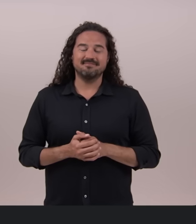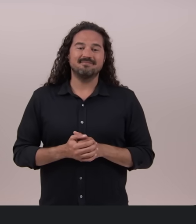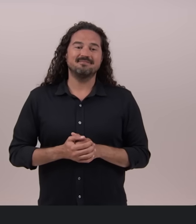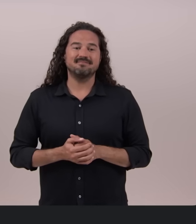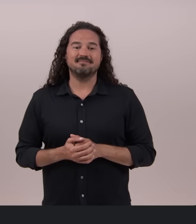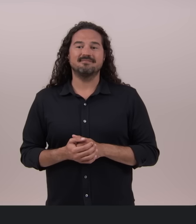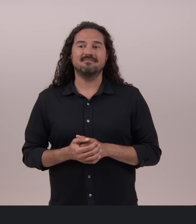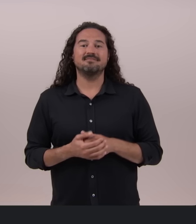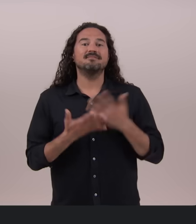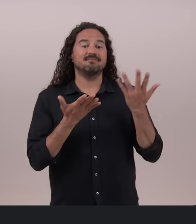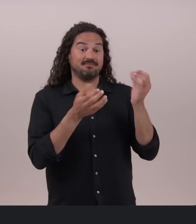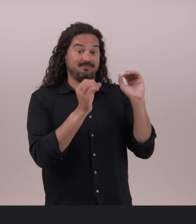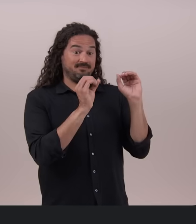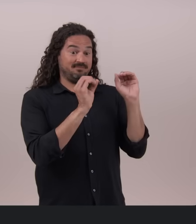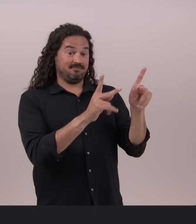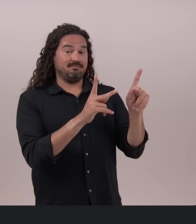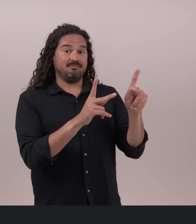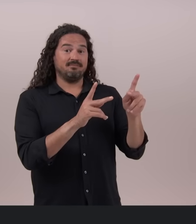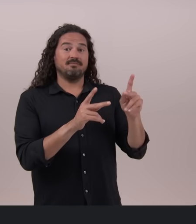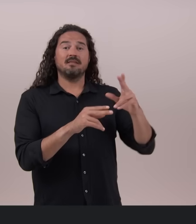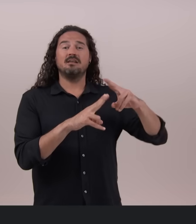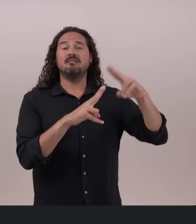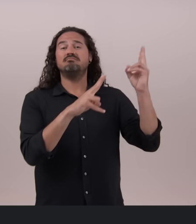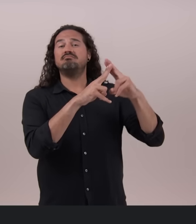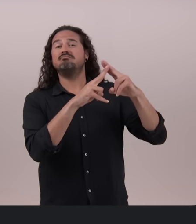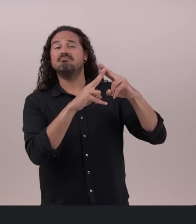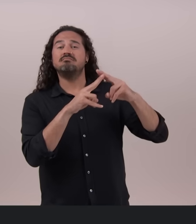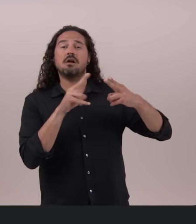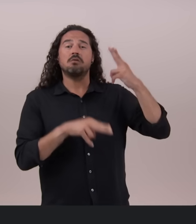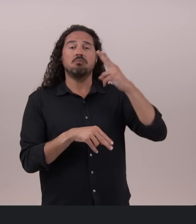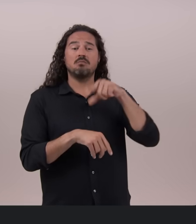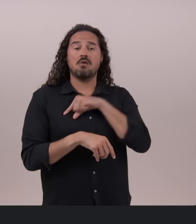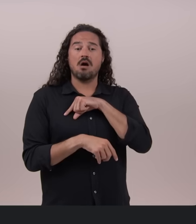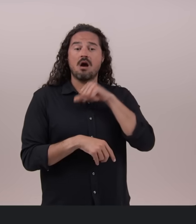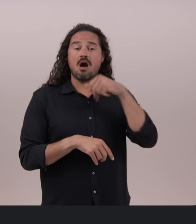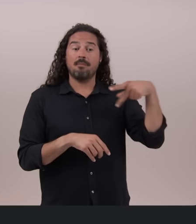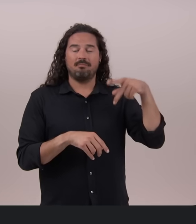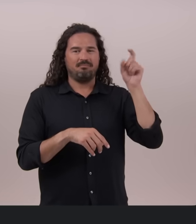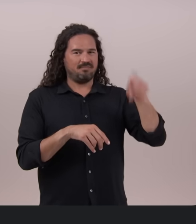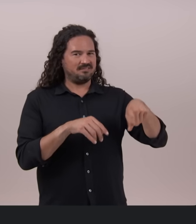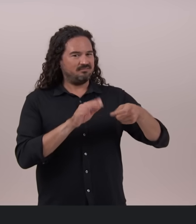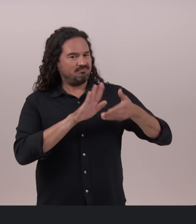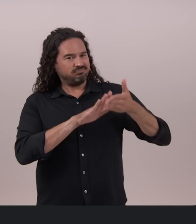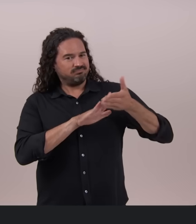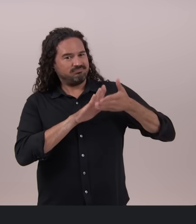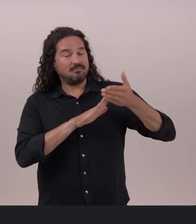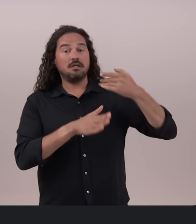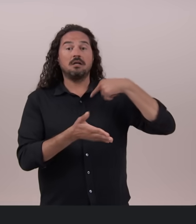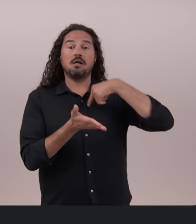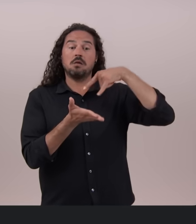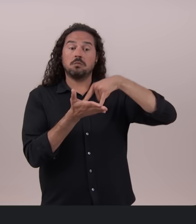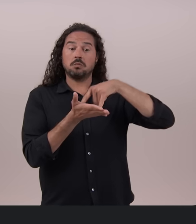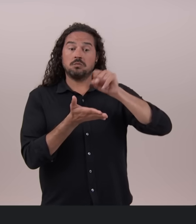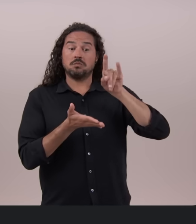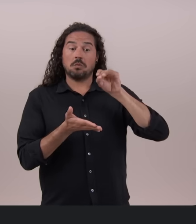Now, a high-quality app needs to be performant. Since I'm in Android Studio, I can view the App Quality